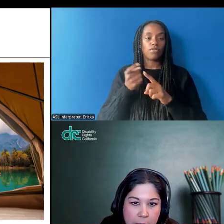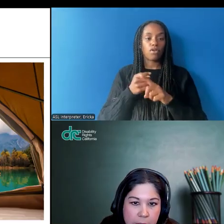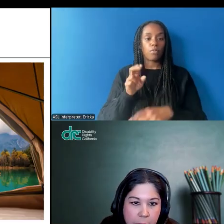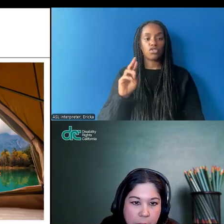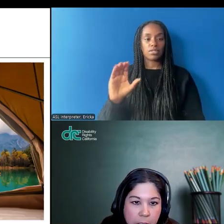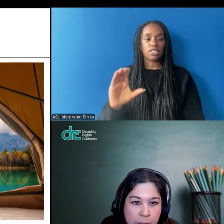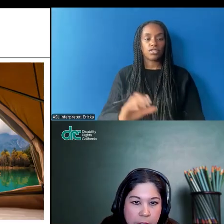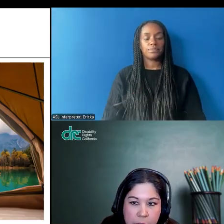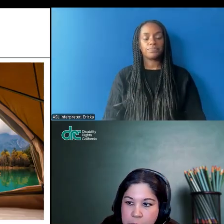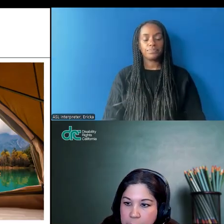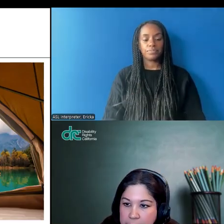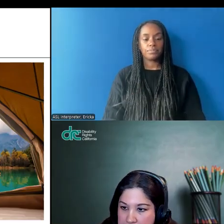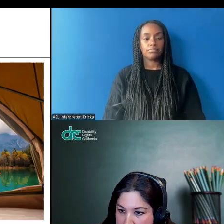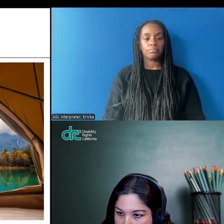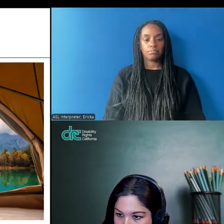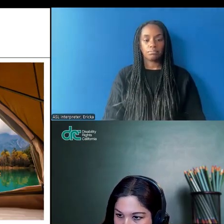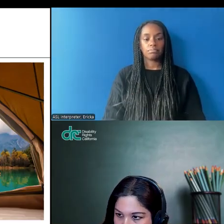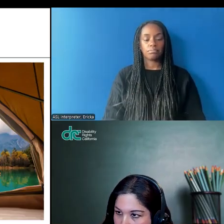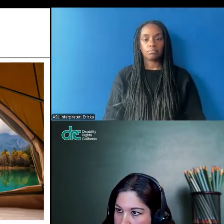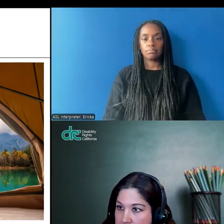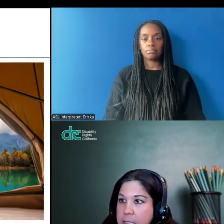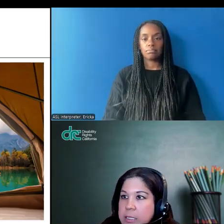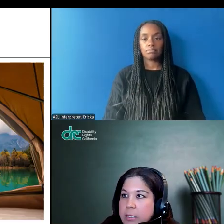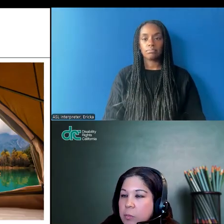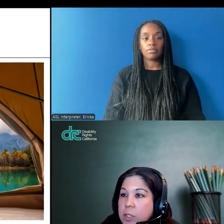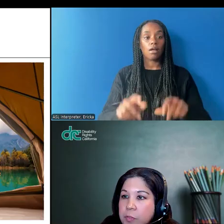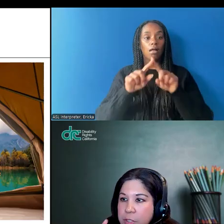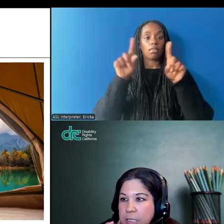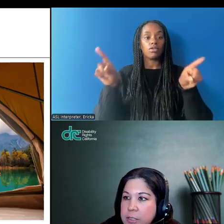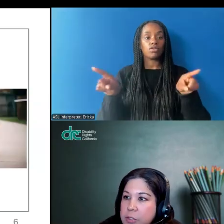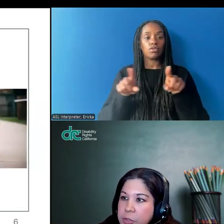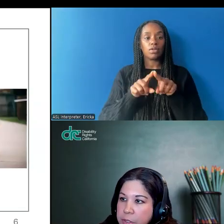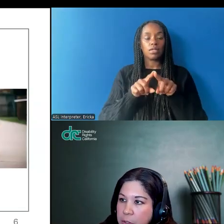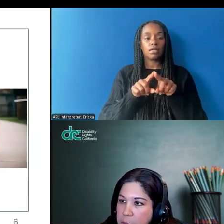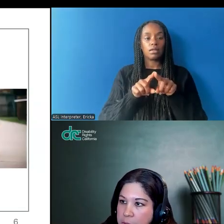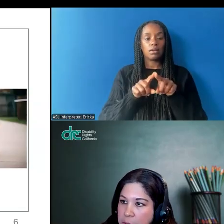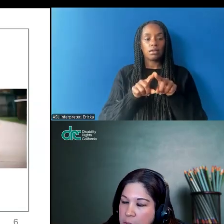So on your screen. Let me see. This is the. Well, first, an Institution Code.